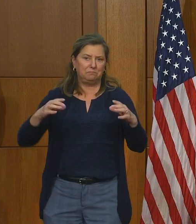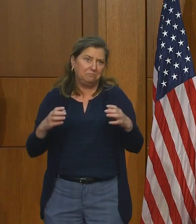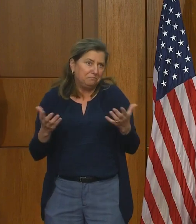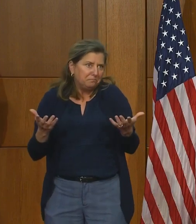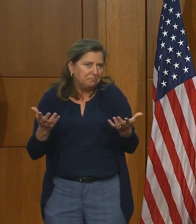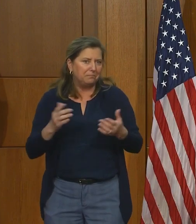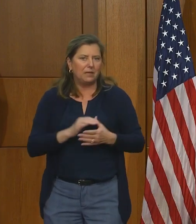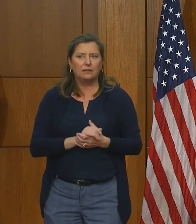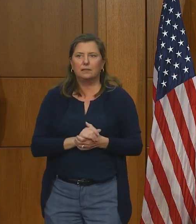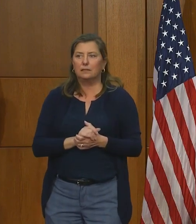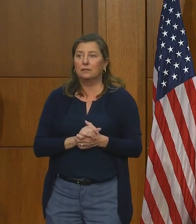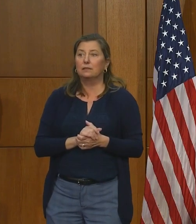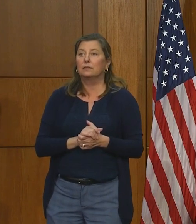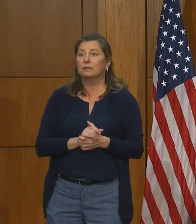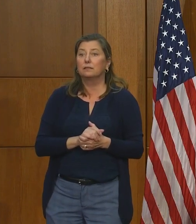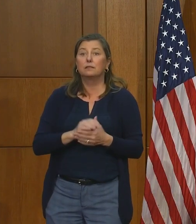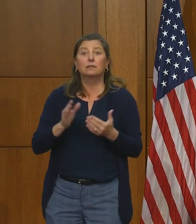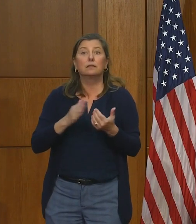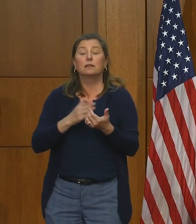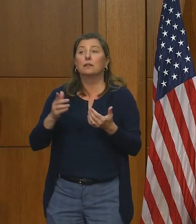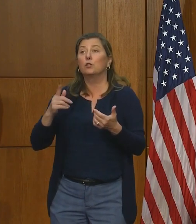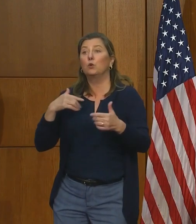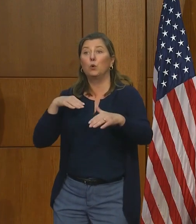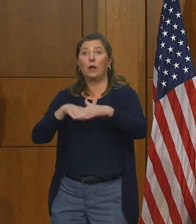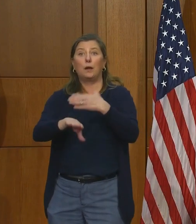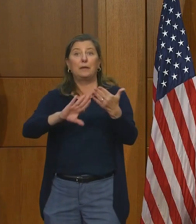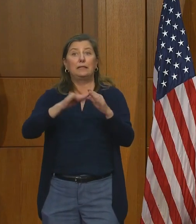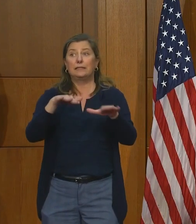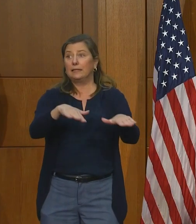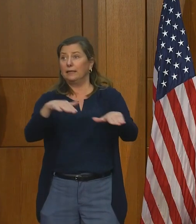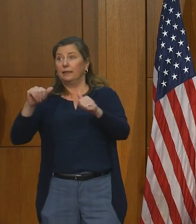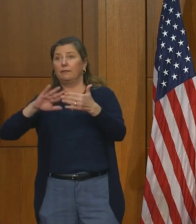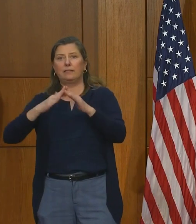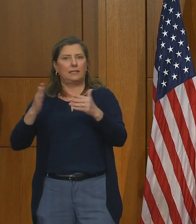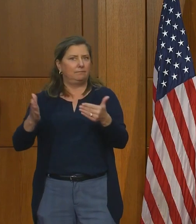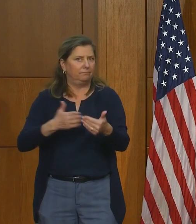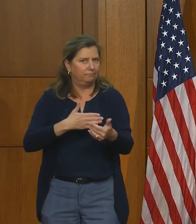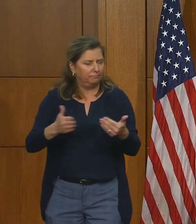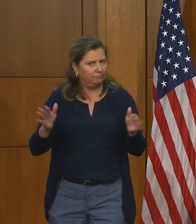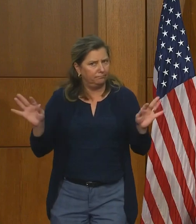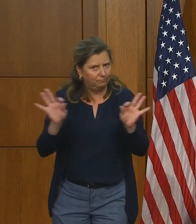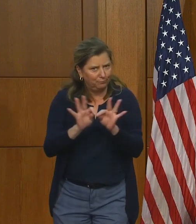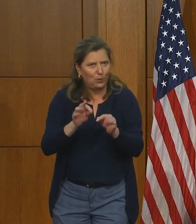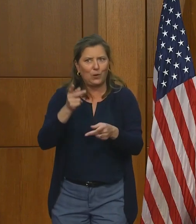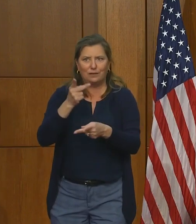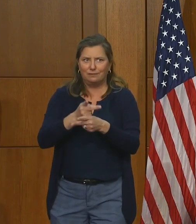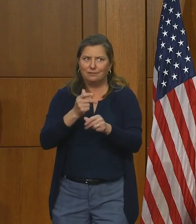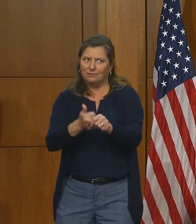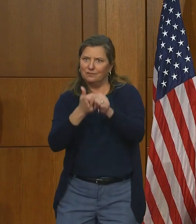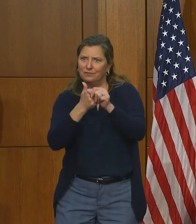THE BOUNDARIES ARE OF THE CITY OF RICHMOND BUT I. HAD JUST ENCOURAGE WHETHER PEOPLE ARE